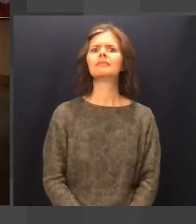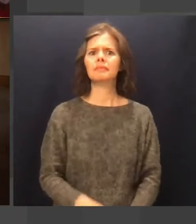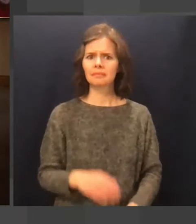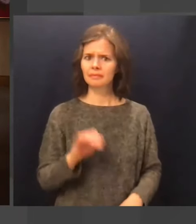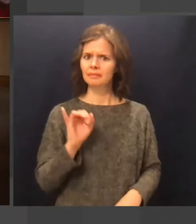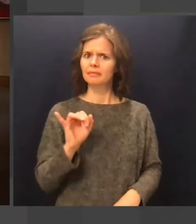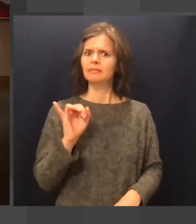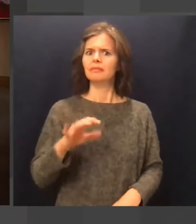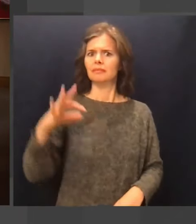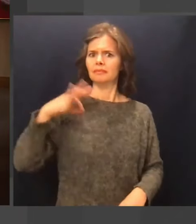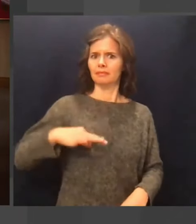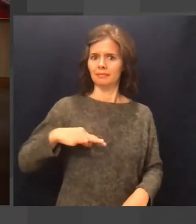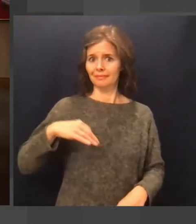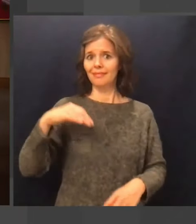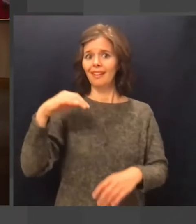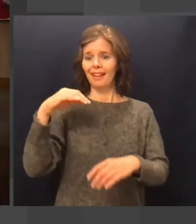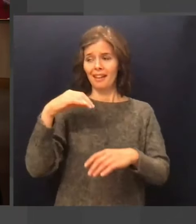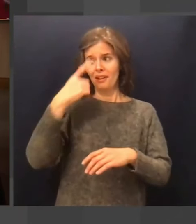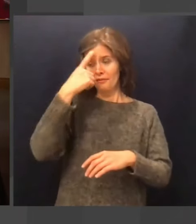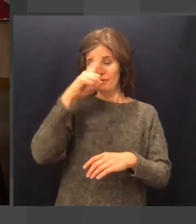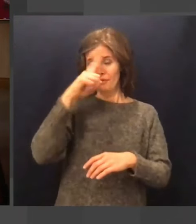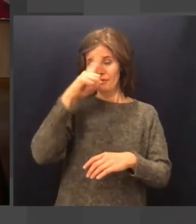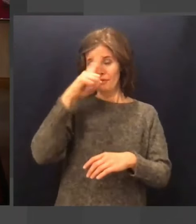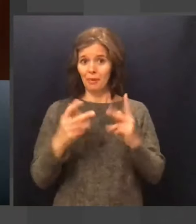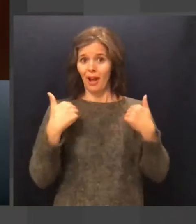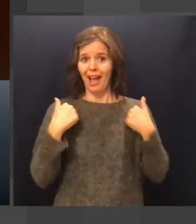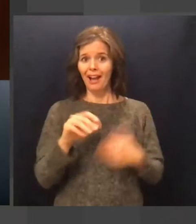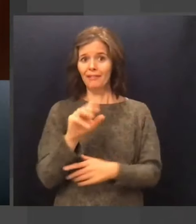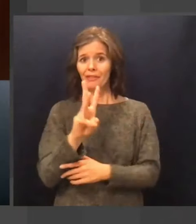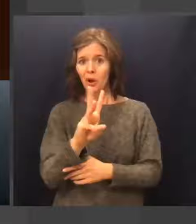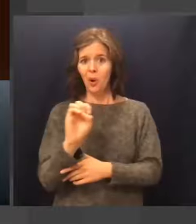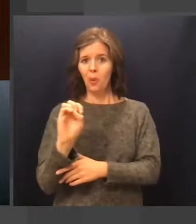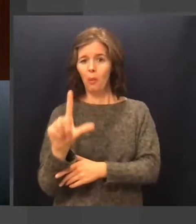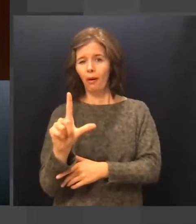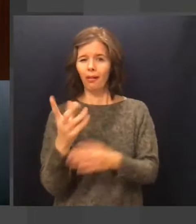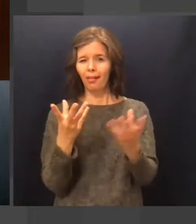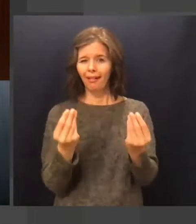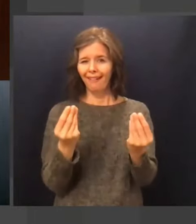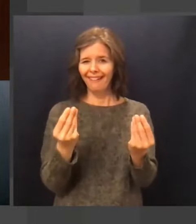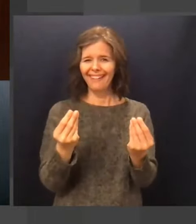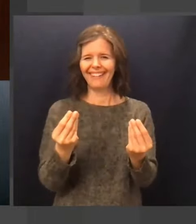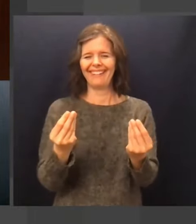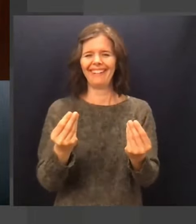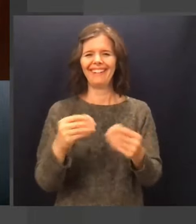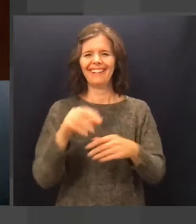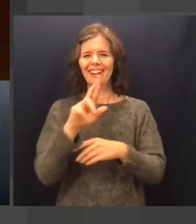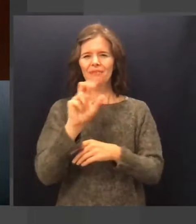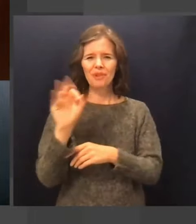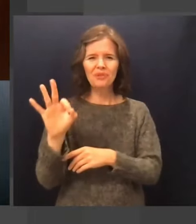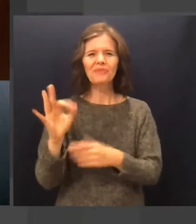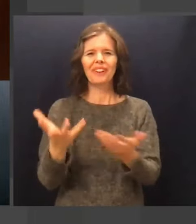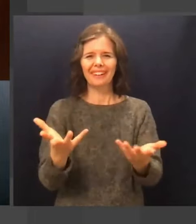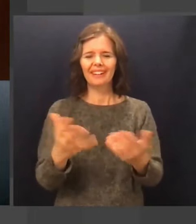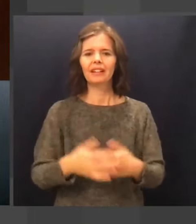THAT IS A VERY USEFUL FOR ALL OF THE WOOL ROOFS OUT THERE. YEAH.